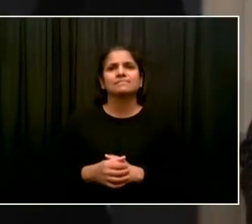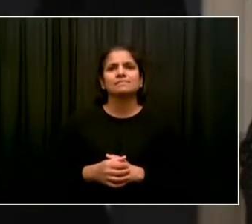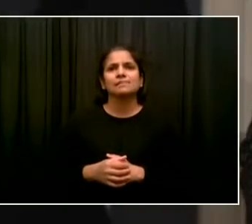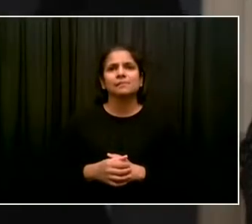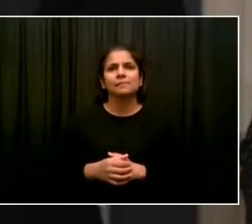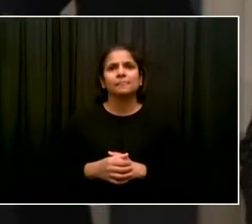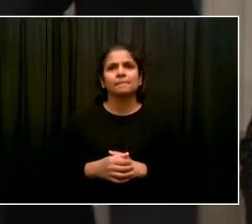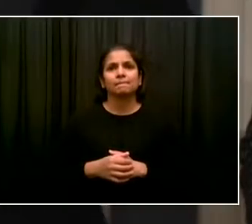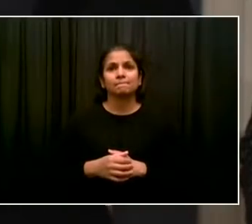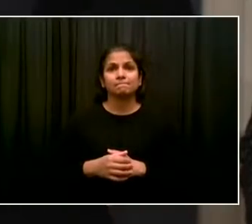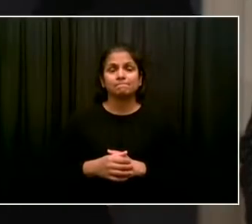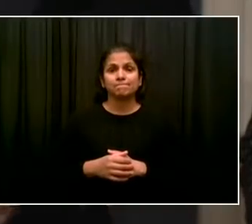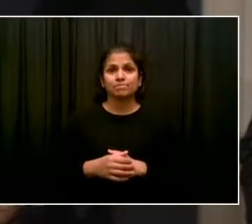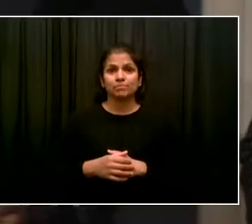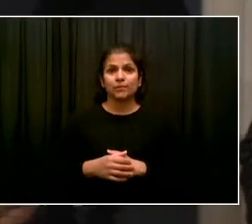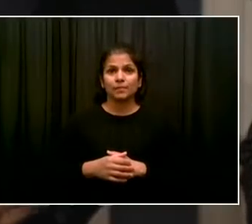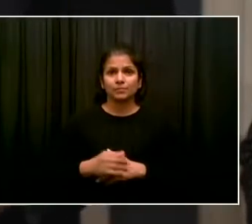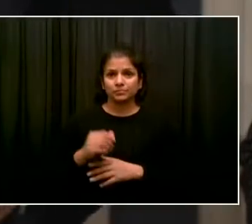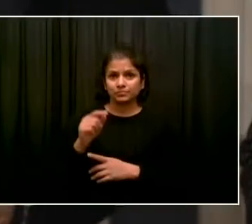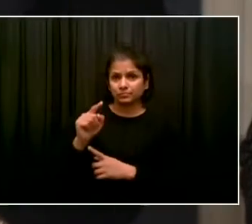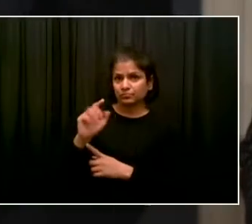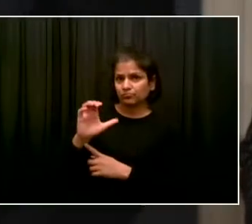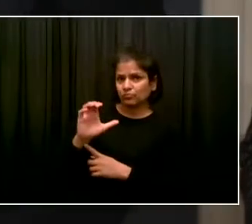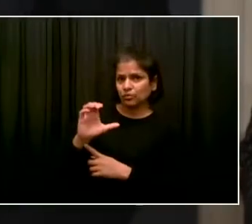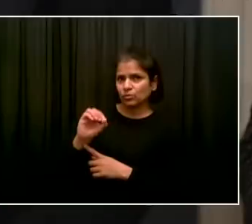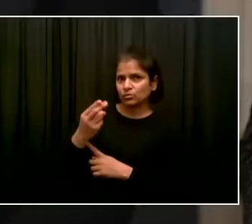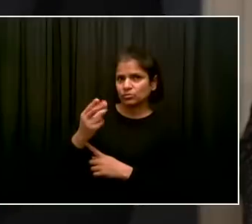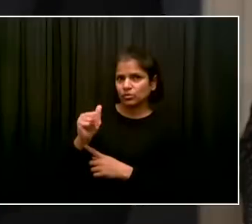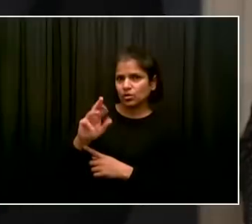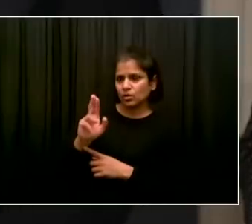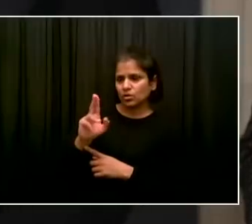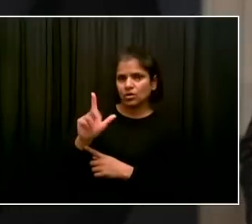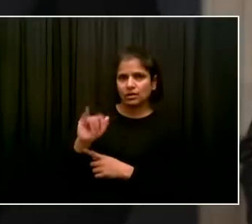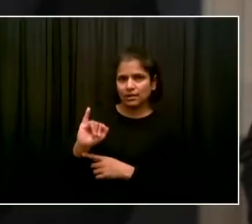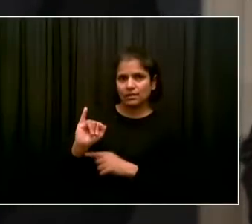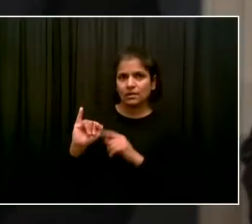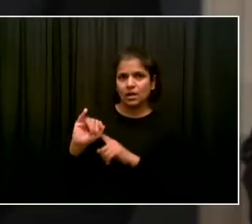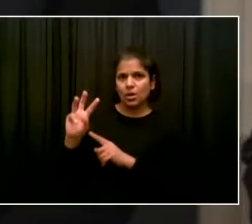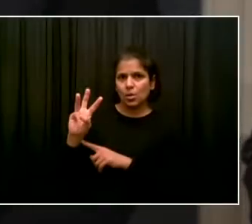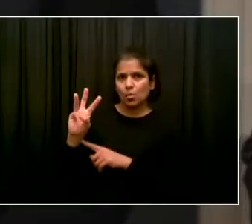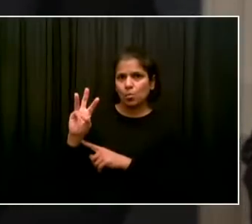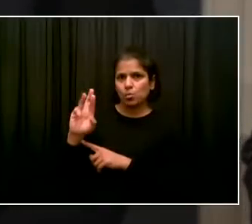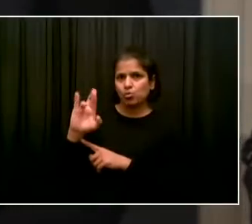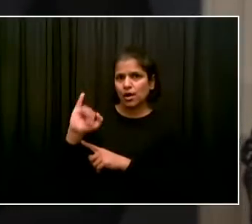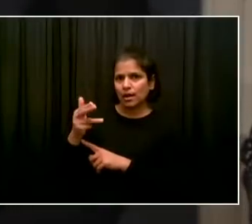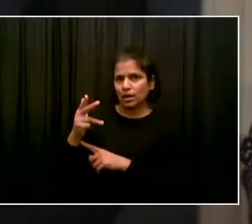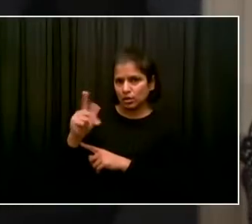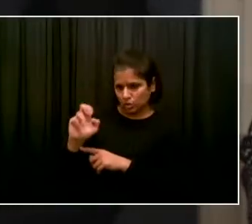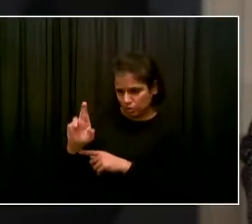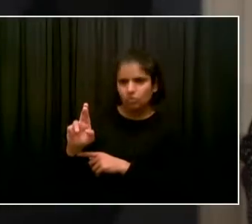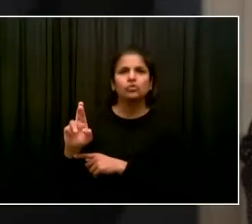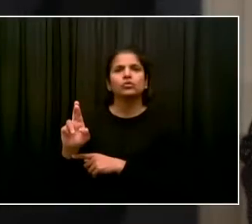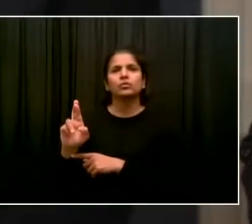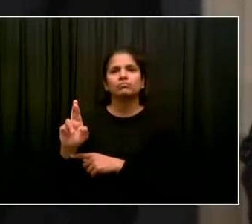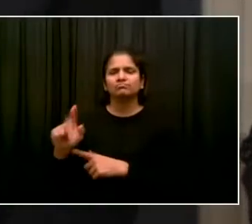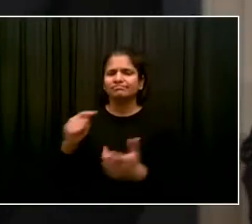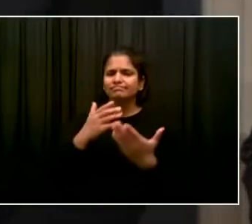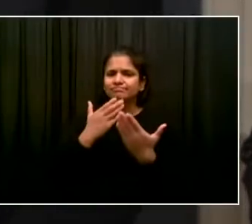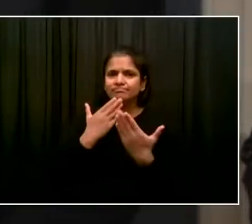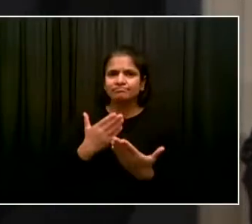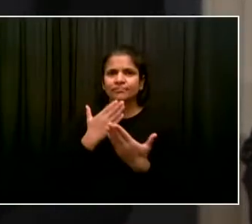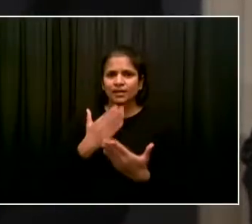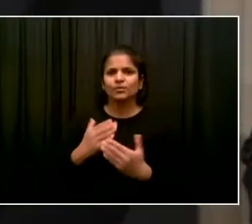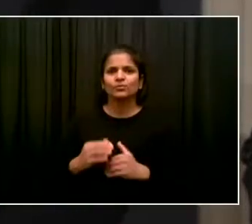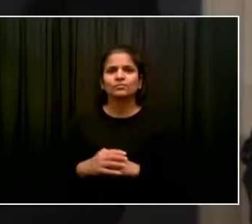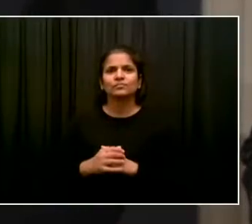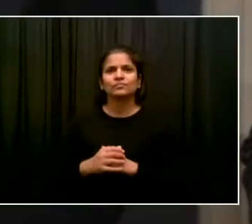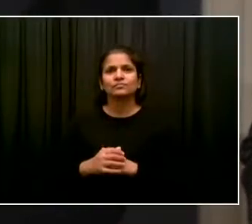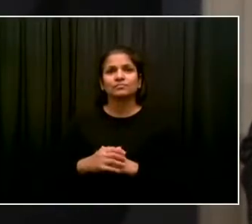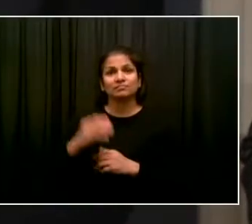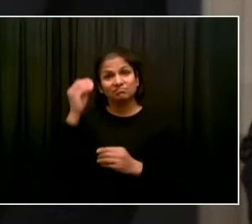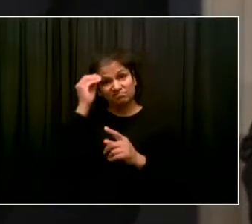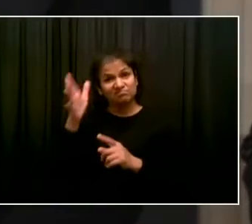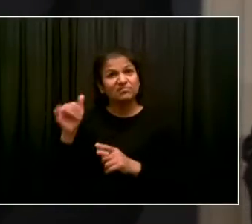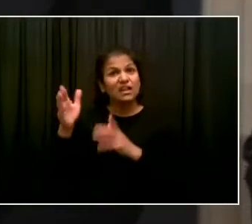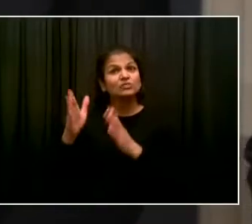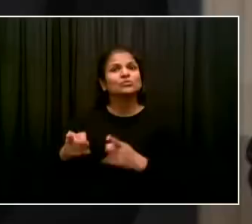ME TO DO WHAT I